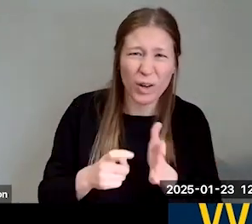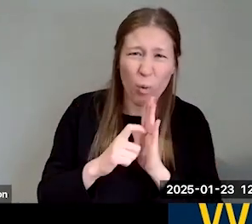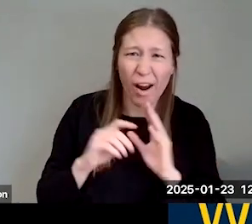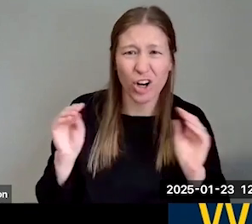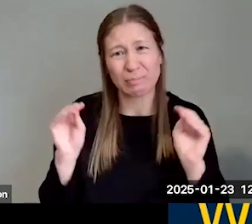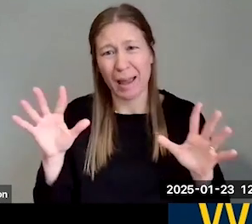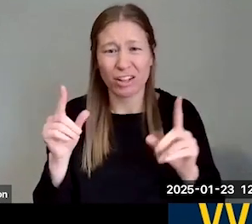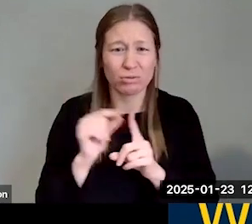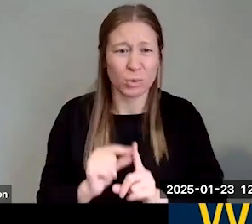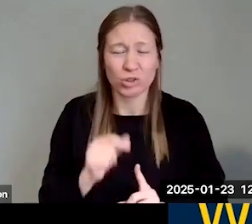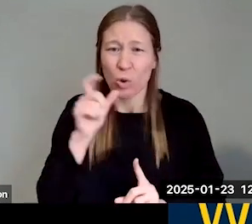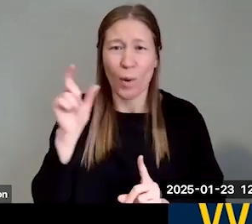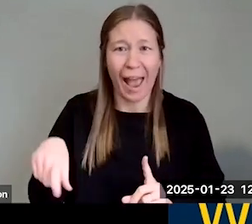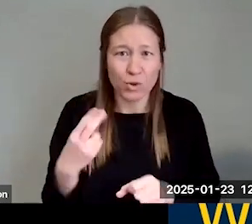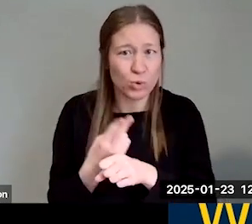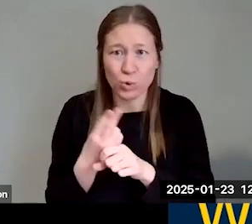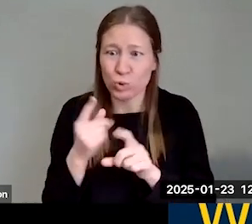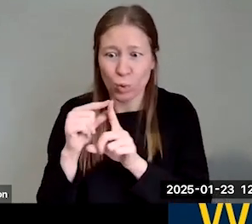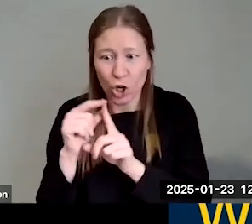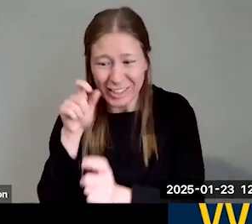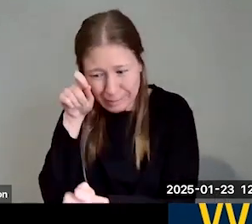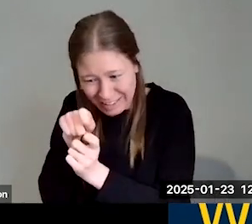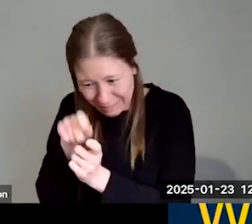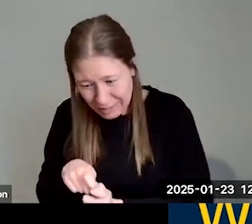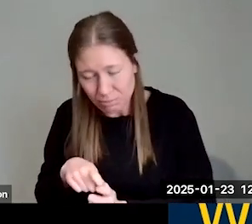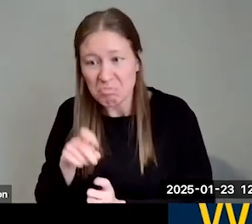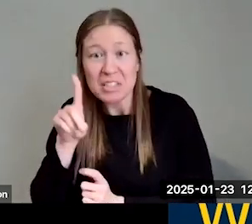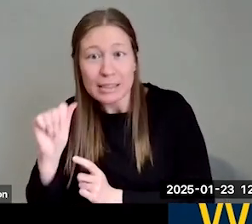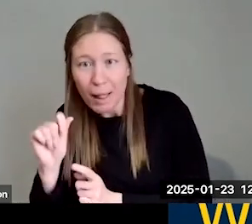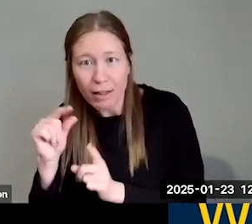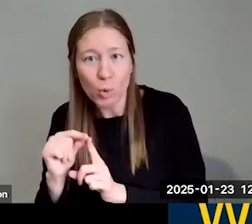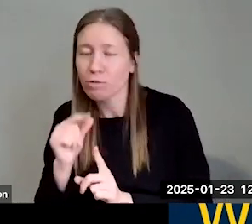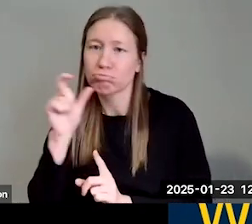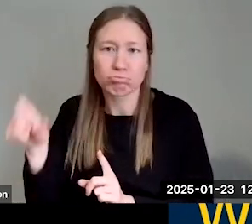a specific word like disability, and it does not need to be in writing.